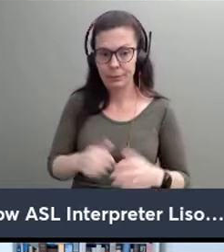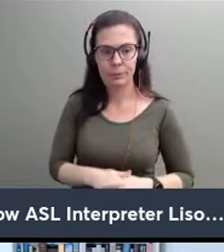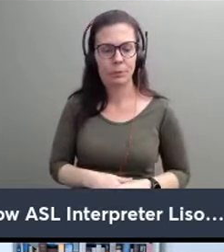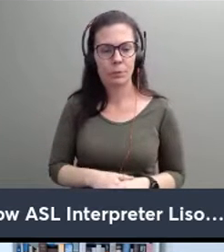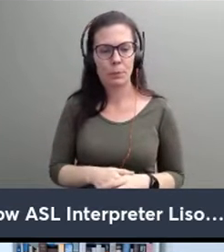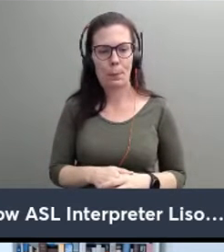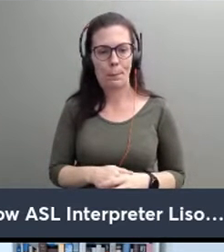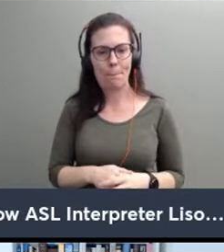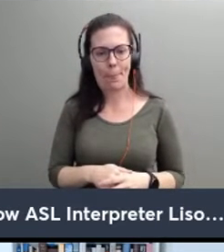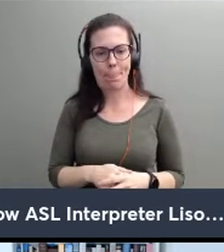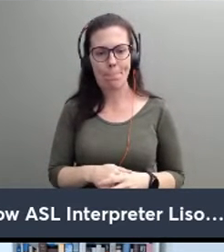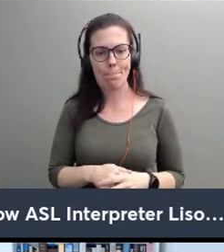let me just zoom in a bit.